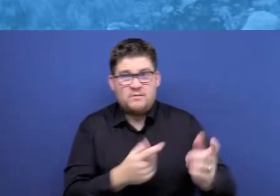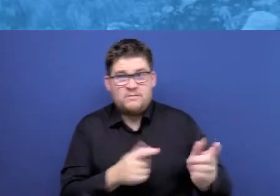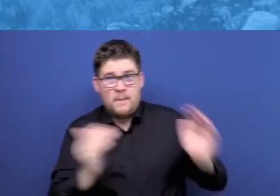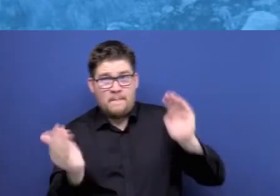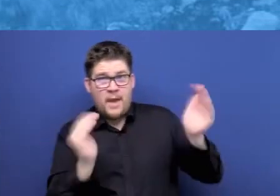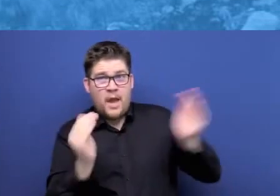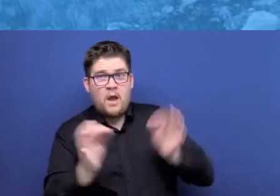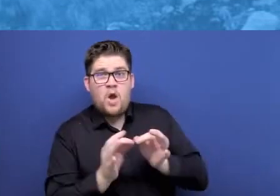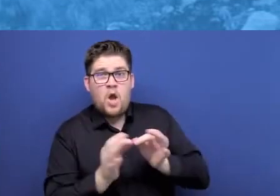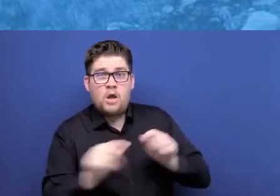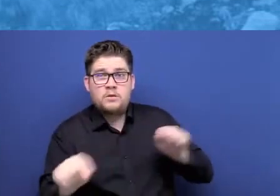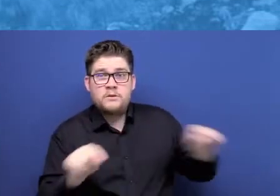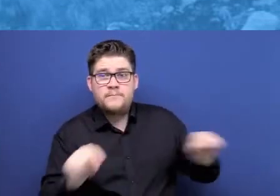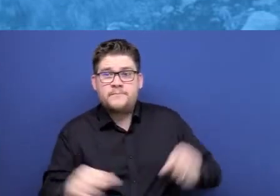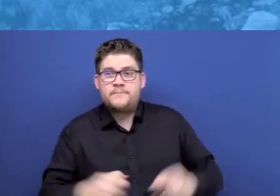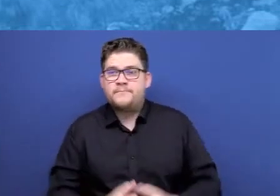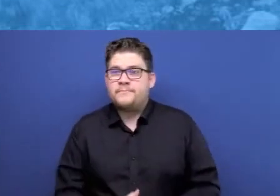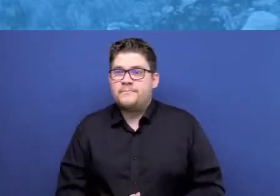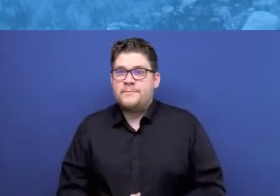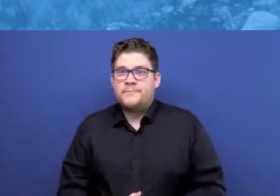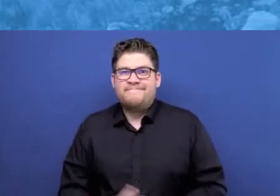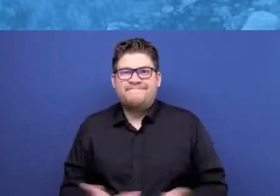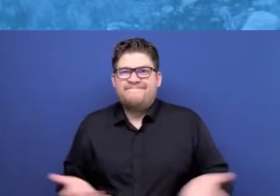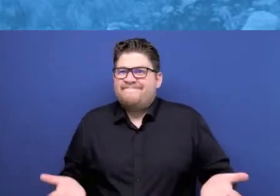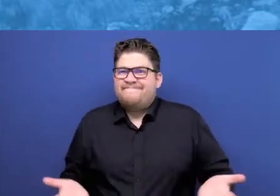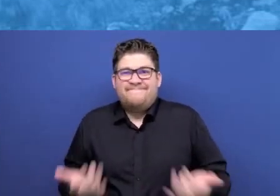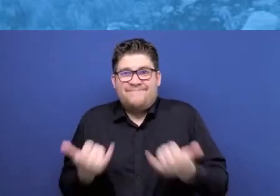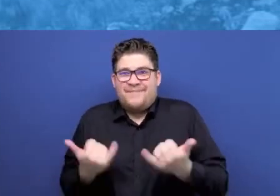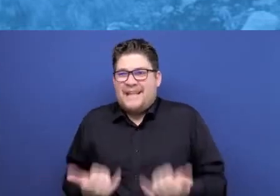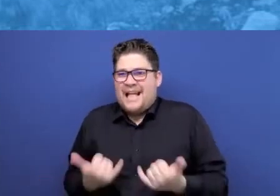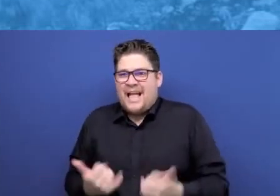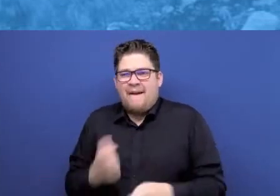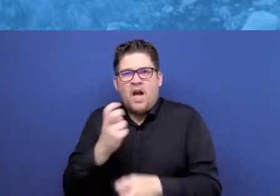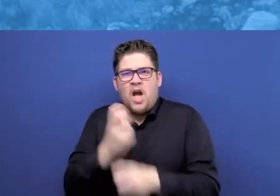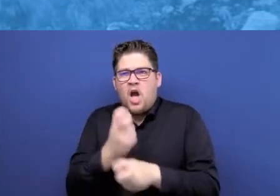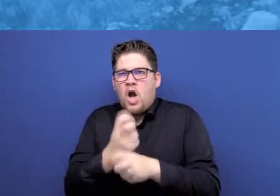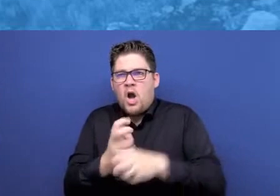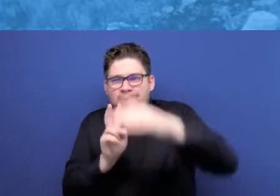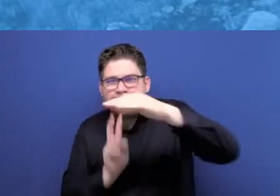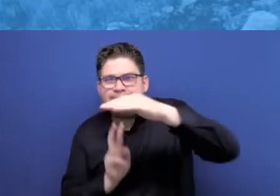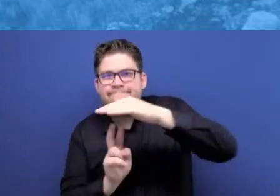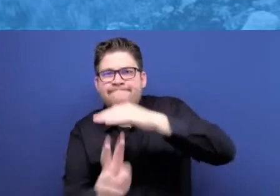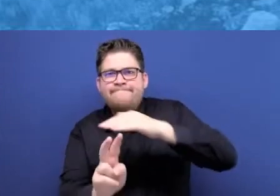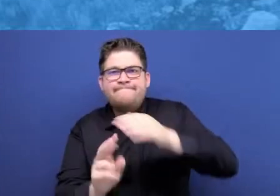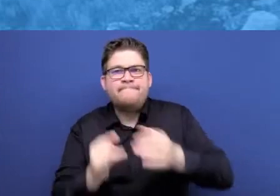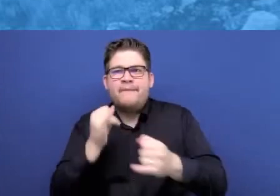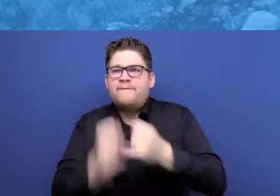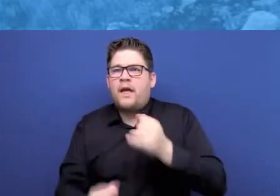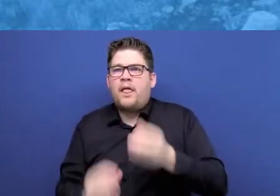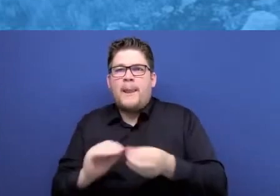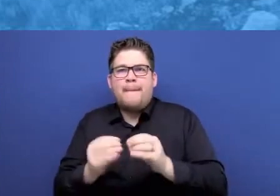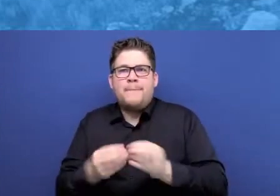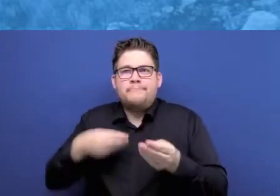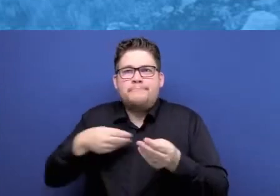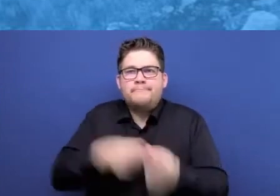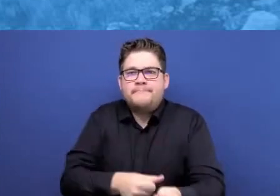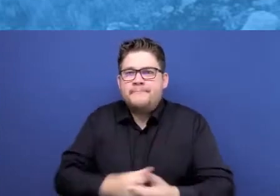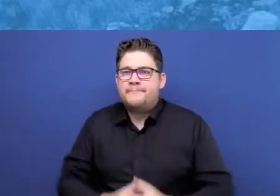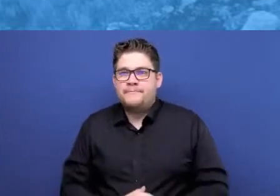the main message that I would have for the for the public and